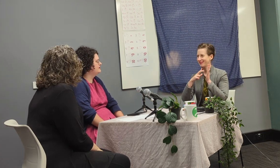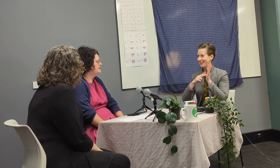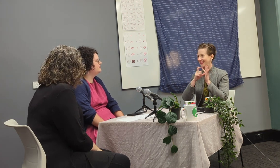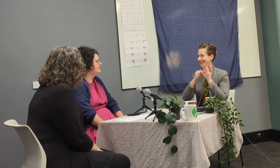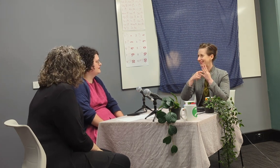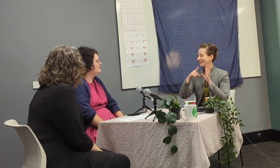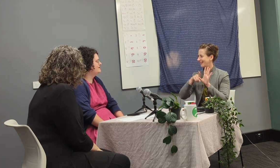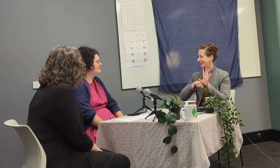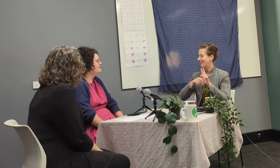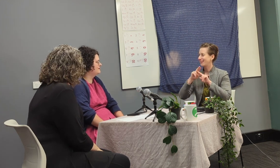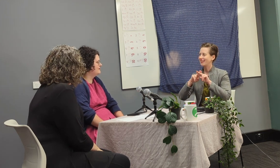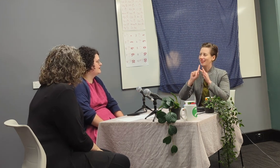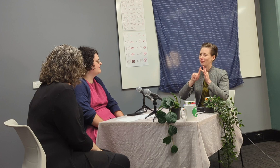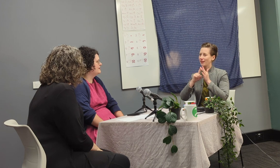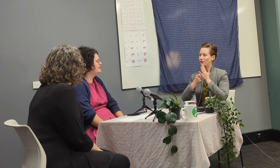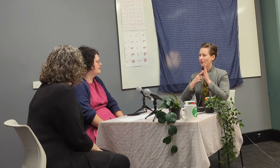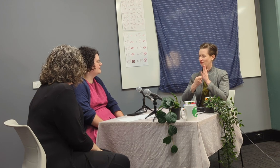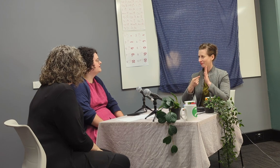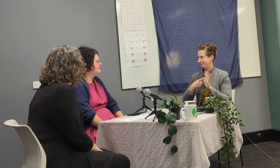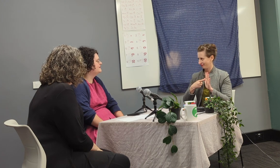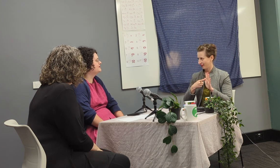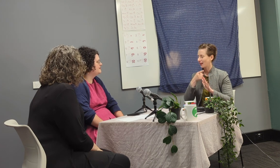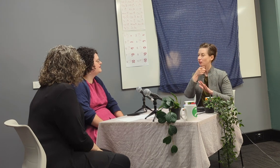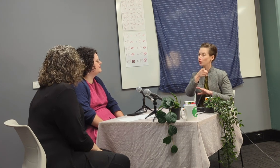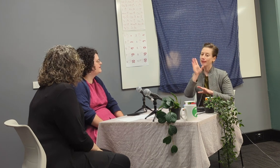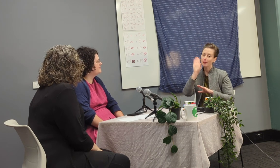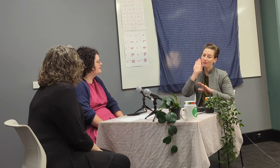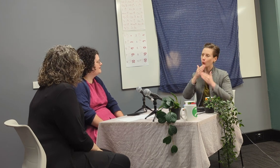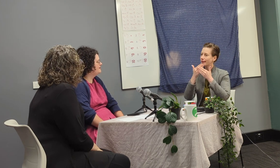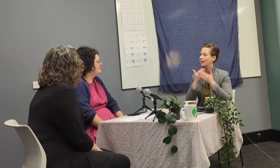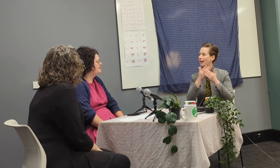that was Lindsay Ferrara.